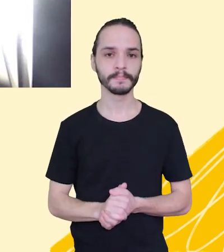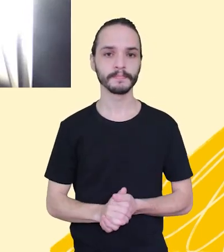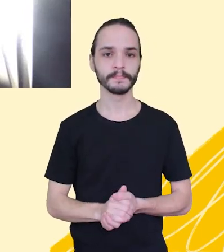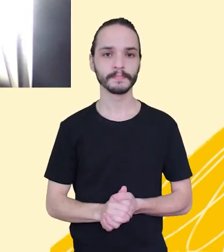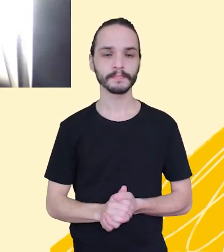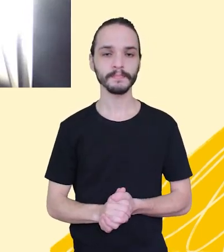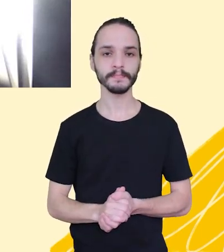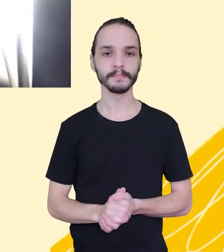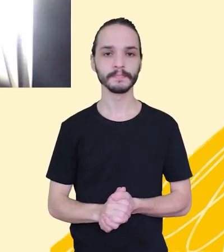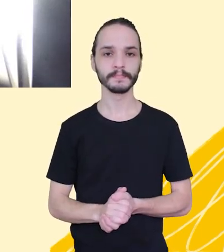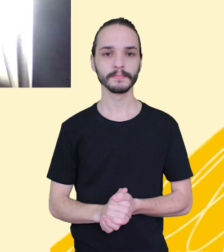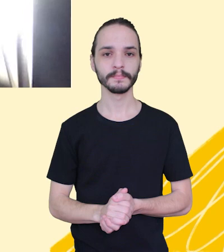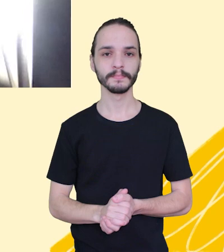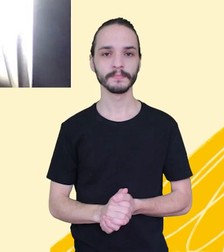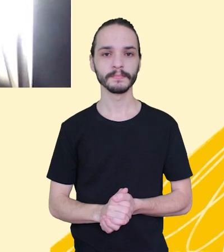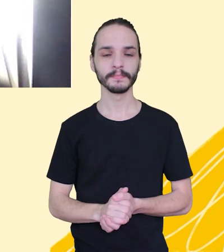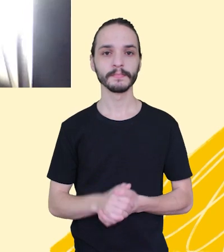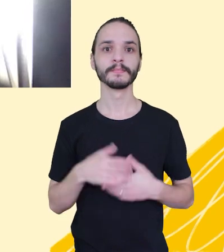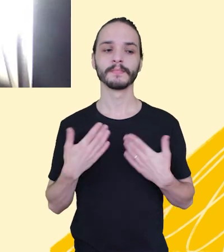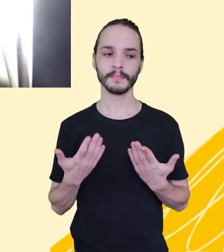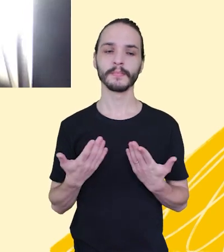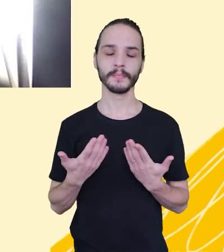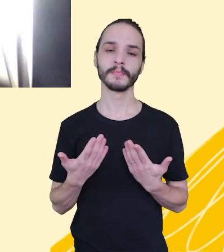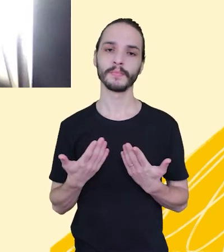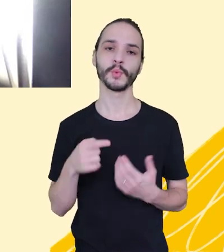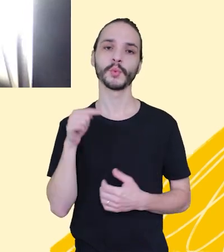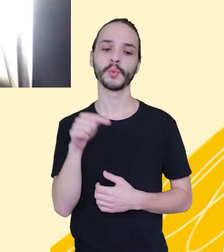was a process then which changes...